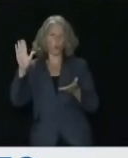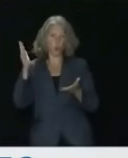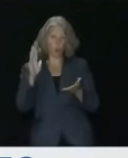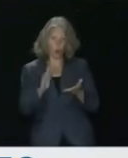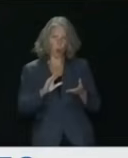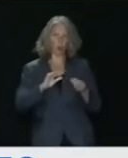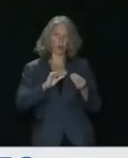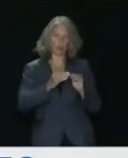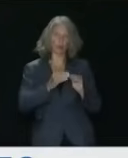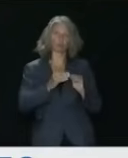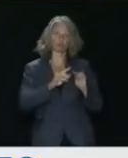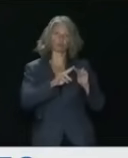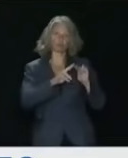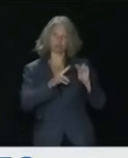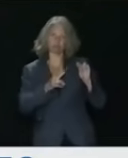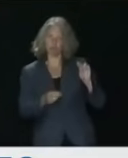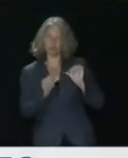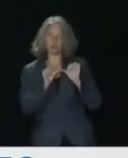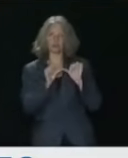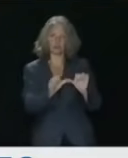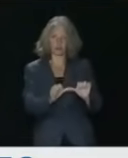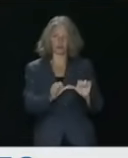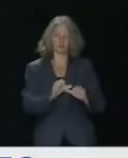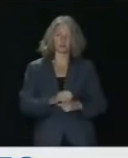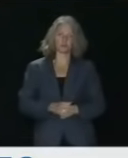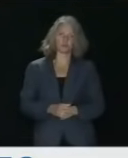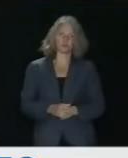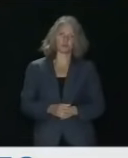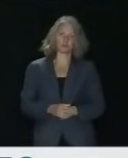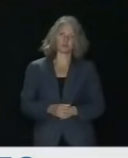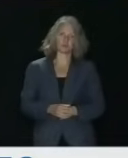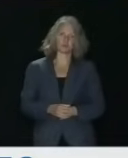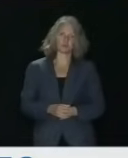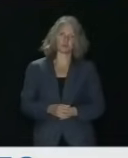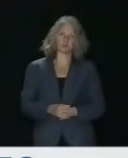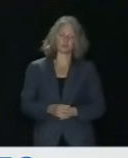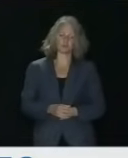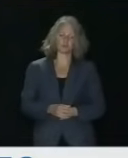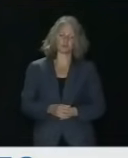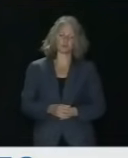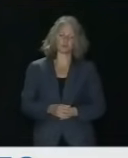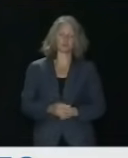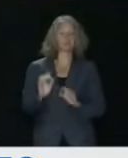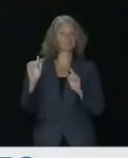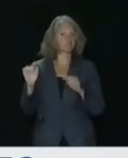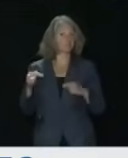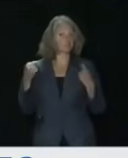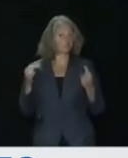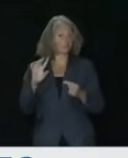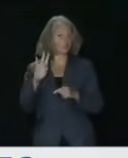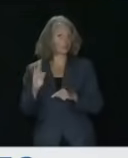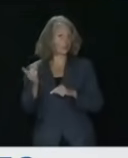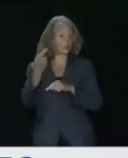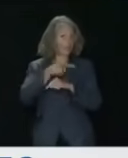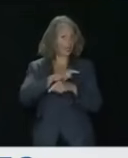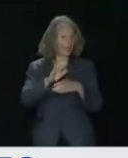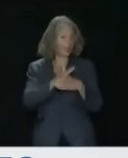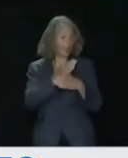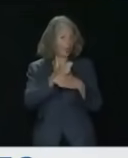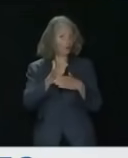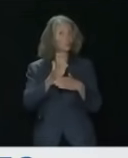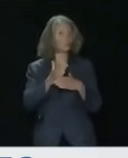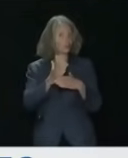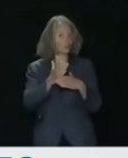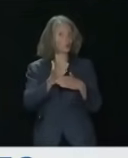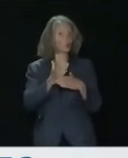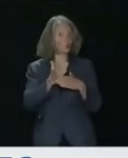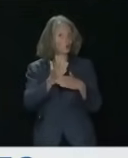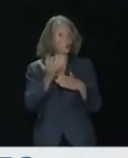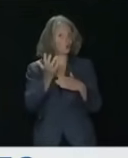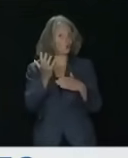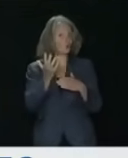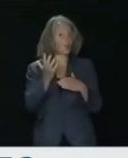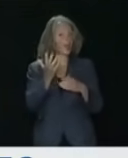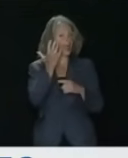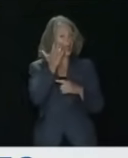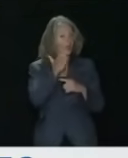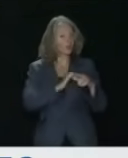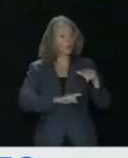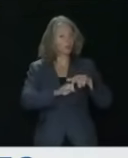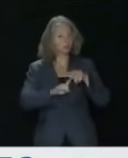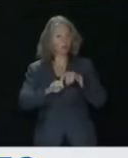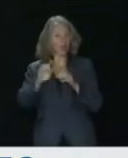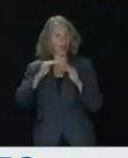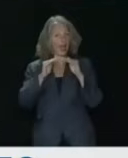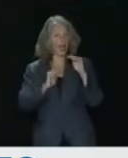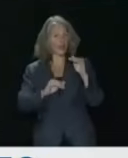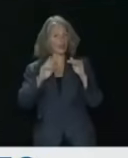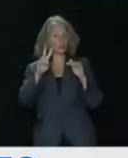(Voice of Interpreter):